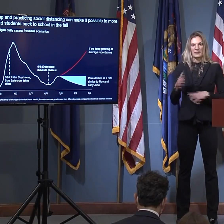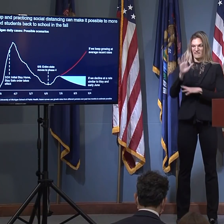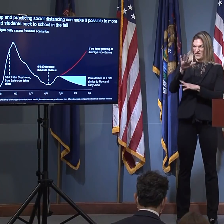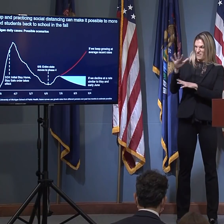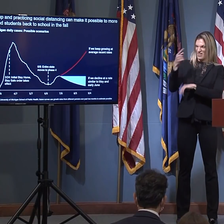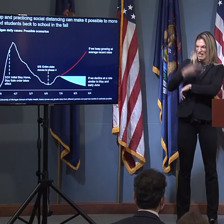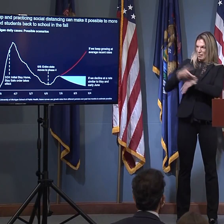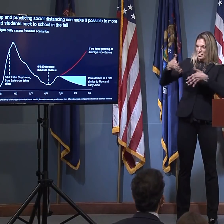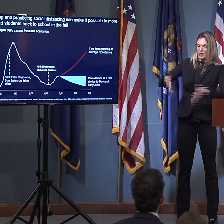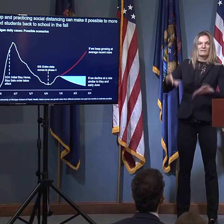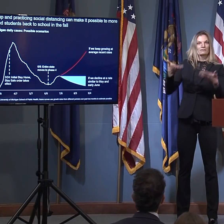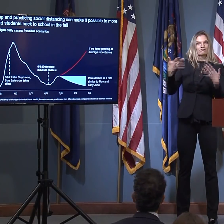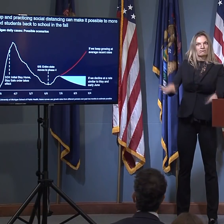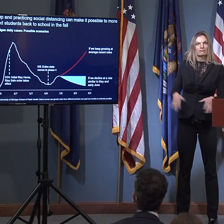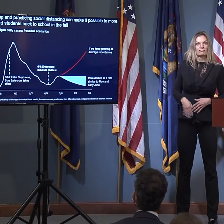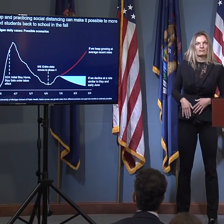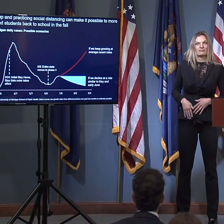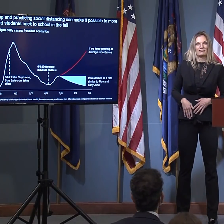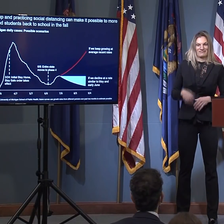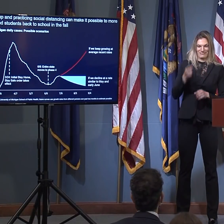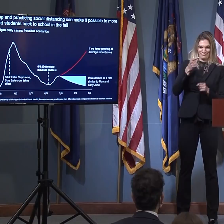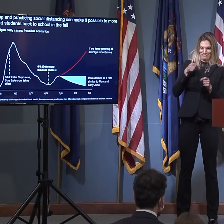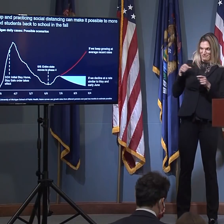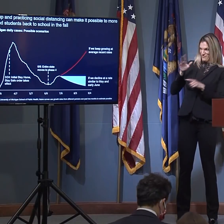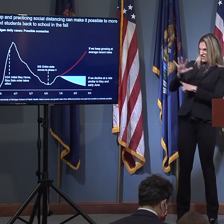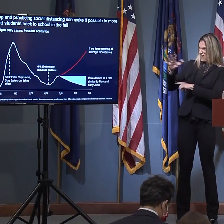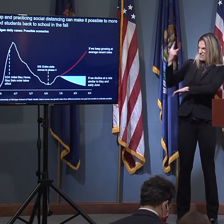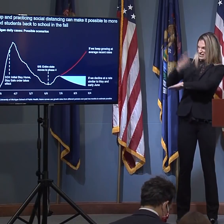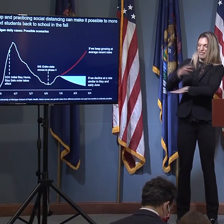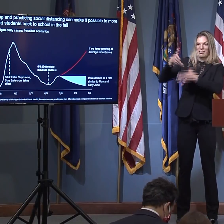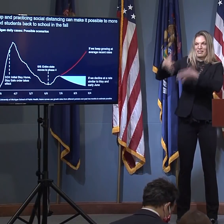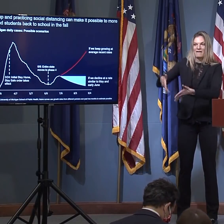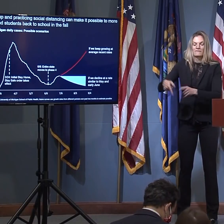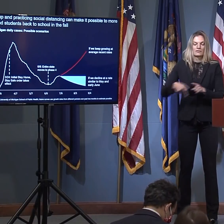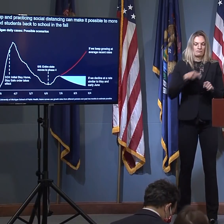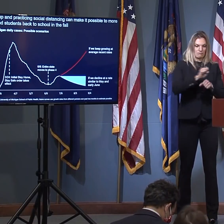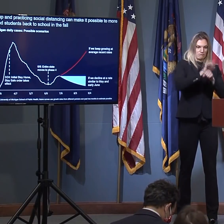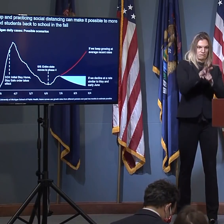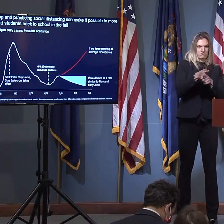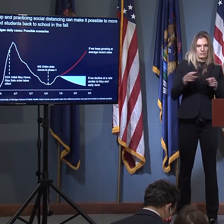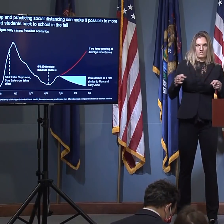NOW FOR PERSPECTIVE, LET'S REMEMBER, THAT 55 DAYS WITH